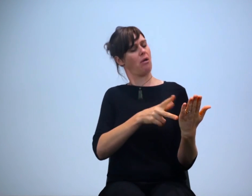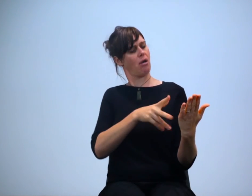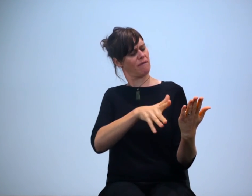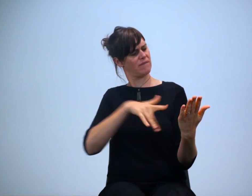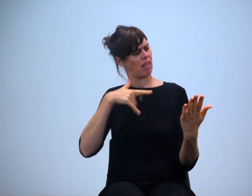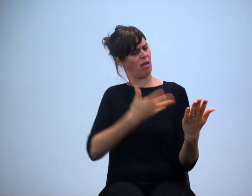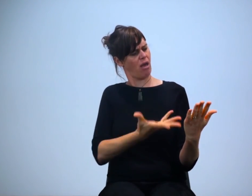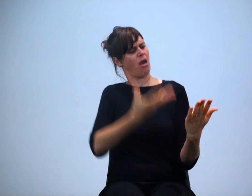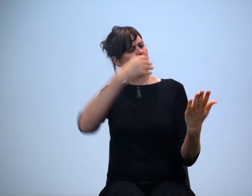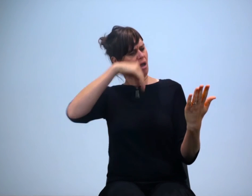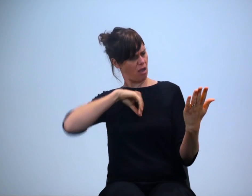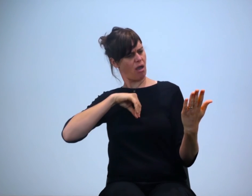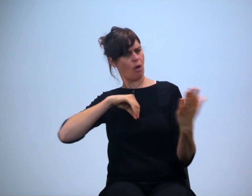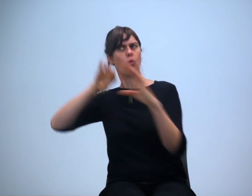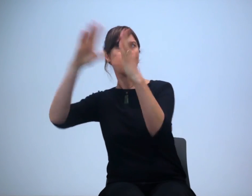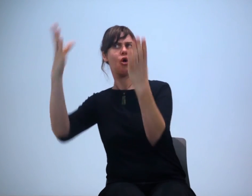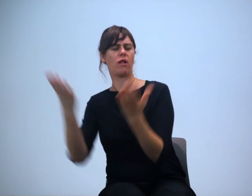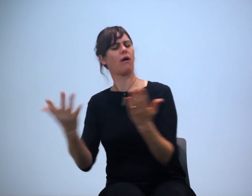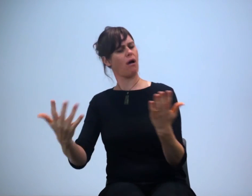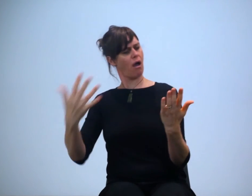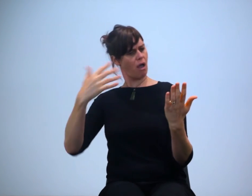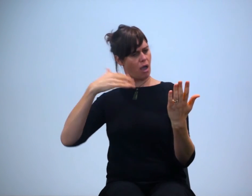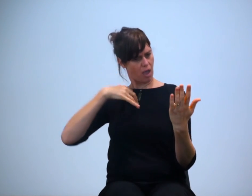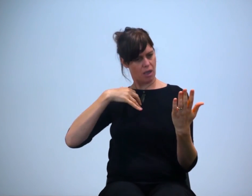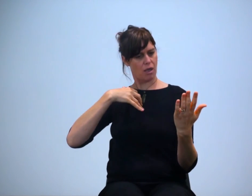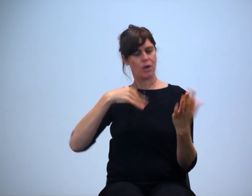Such photographs strip awayeverything that is extraneous